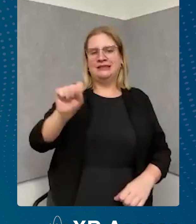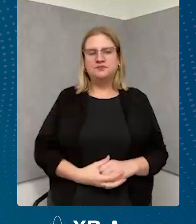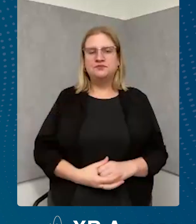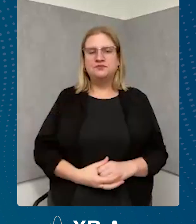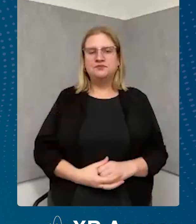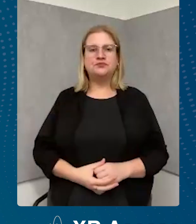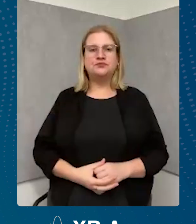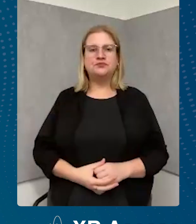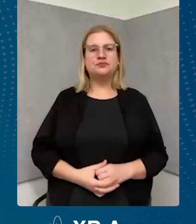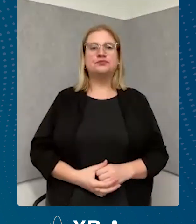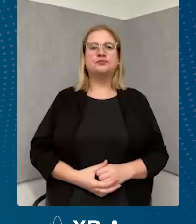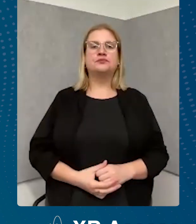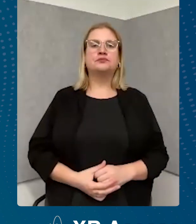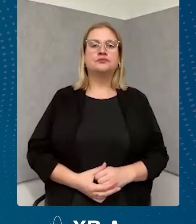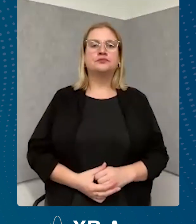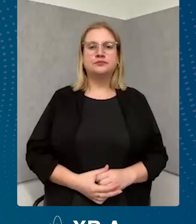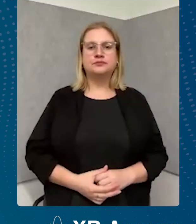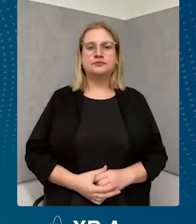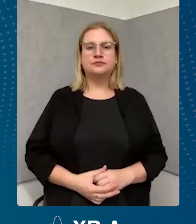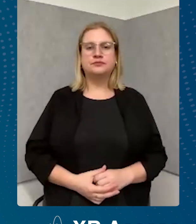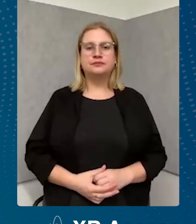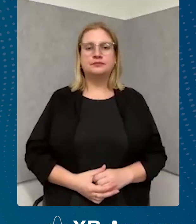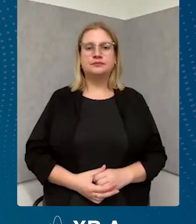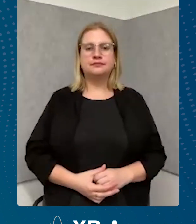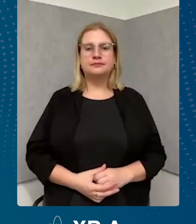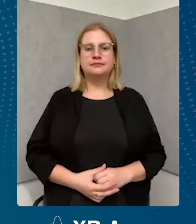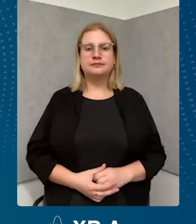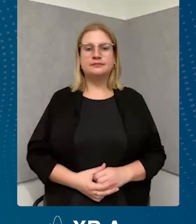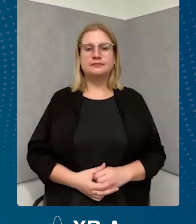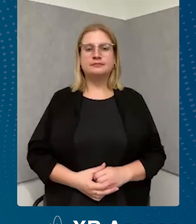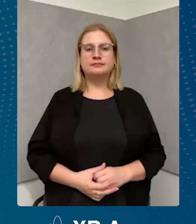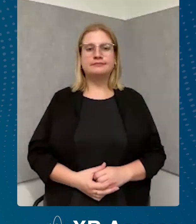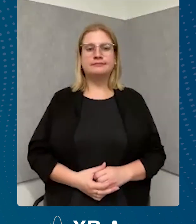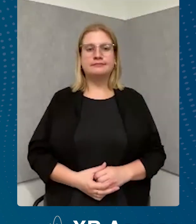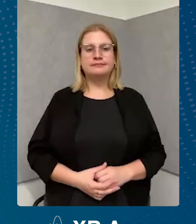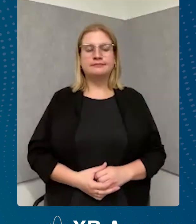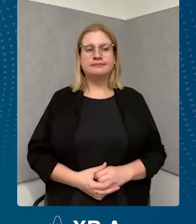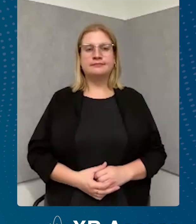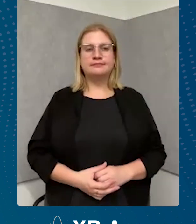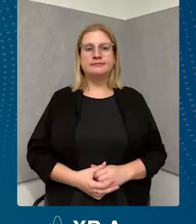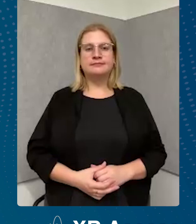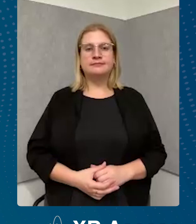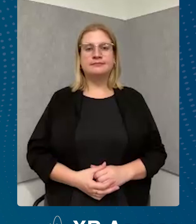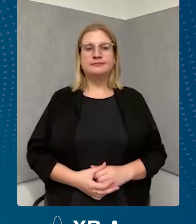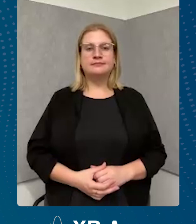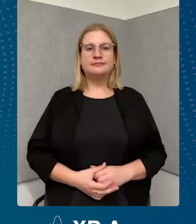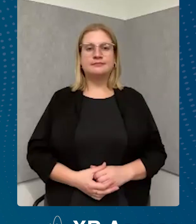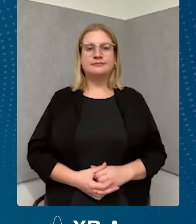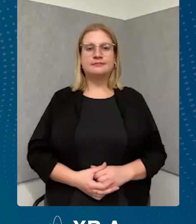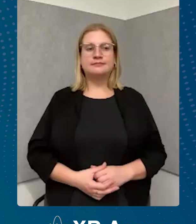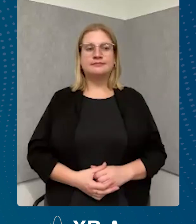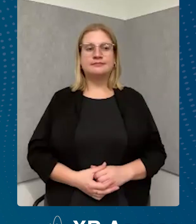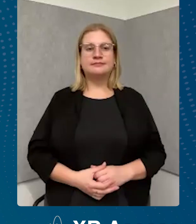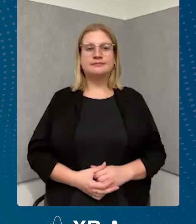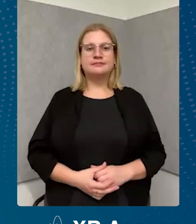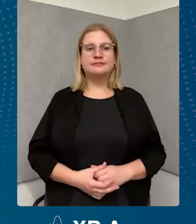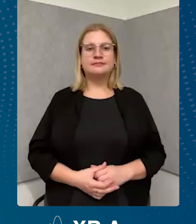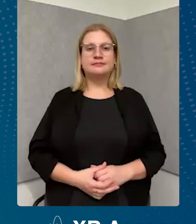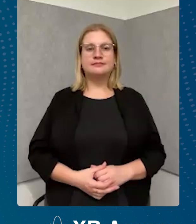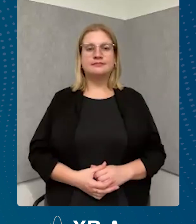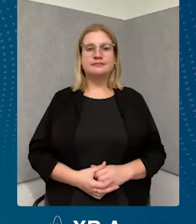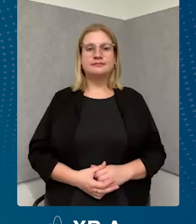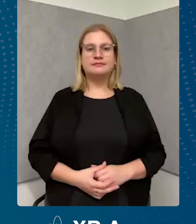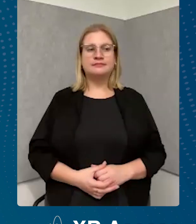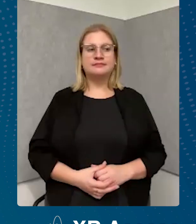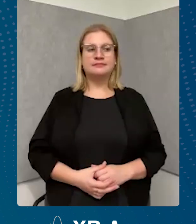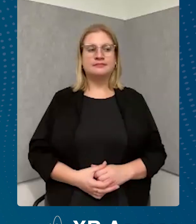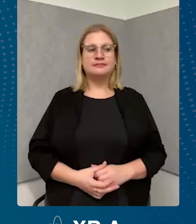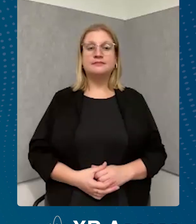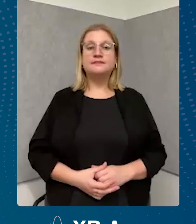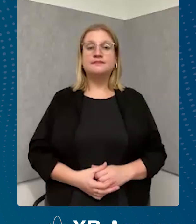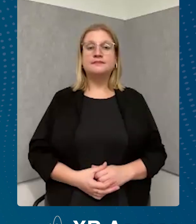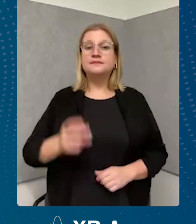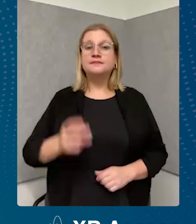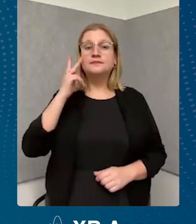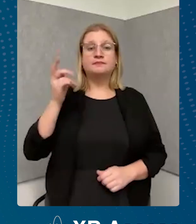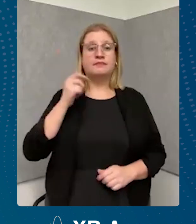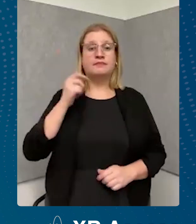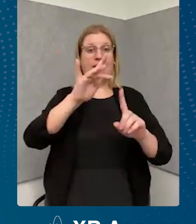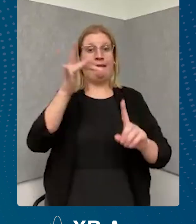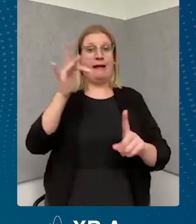So as you can see, we can highlight nearby interactables.